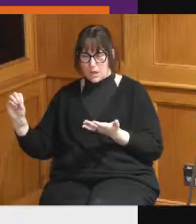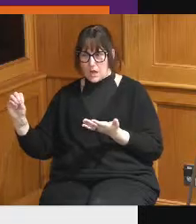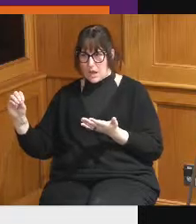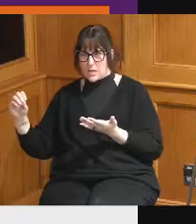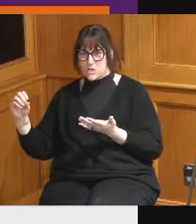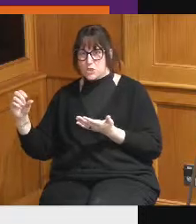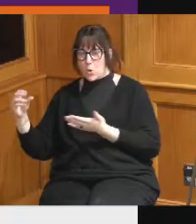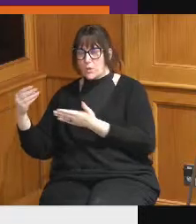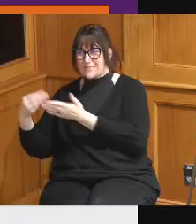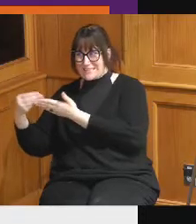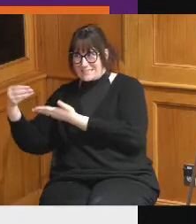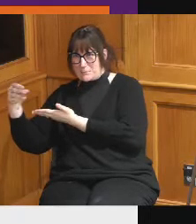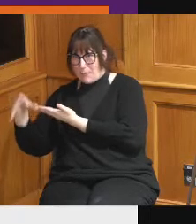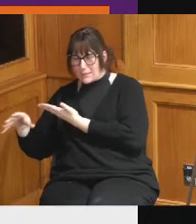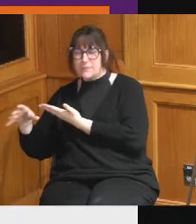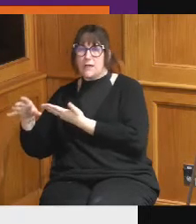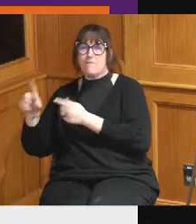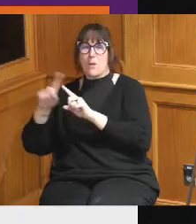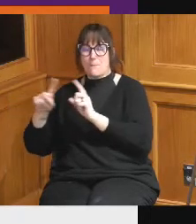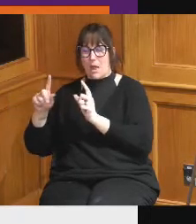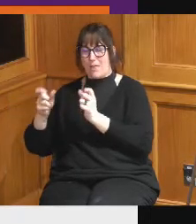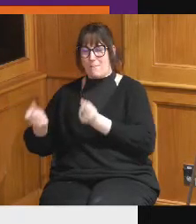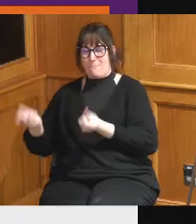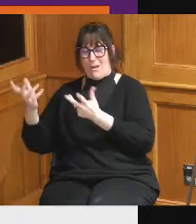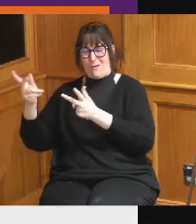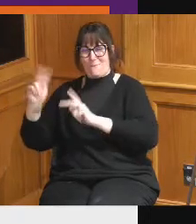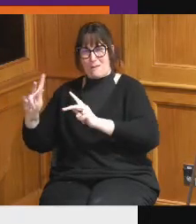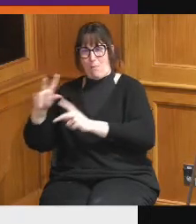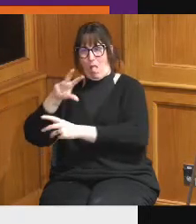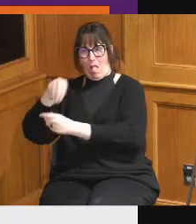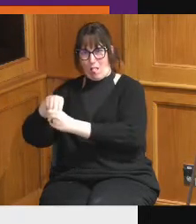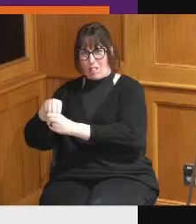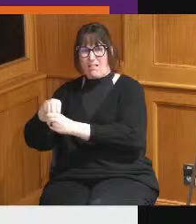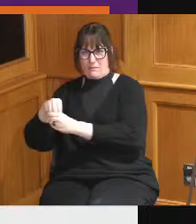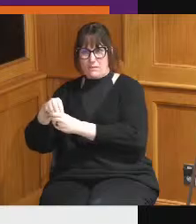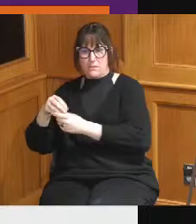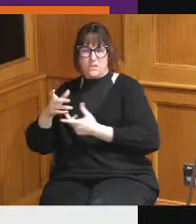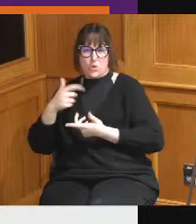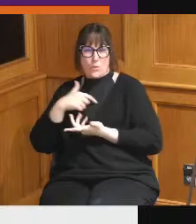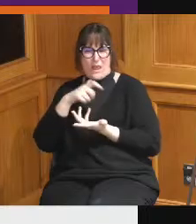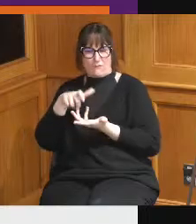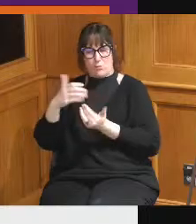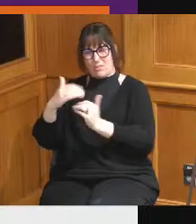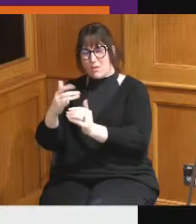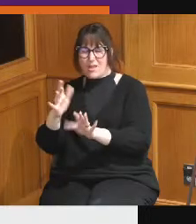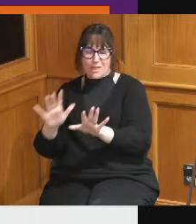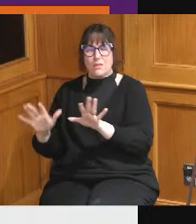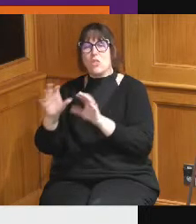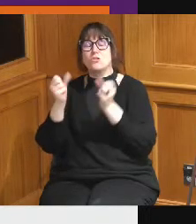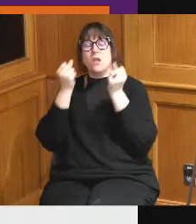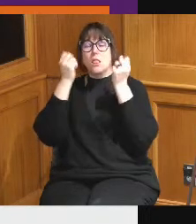an element of concentration that I think was not the desired outcome and so right now we're working